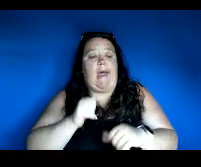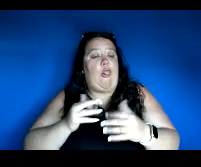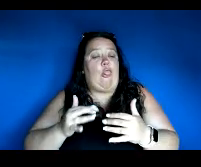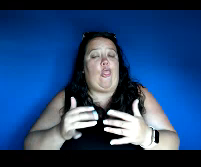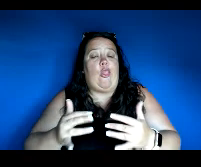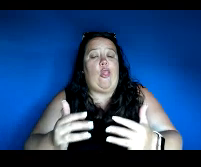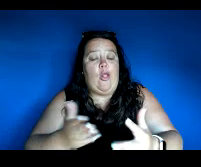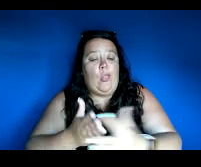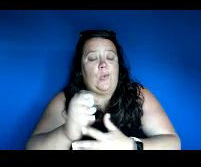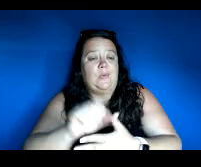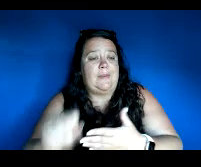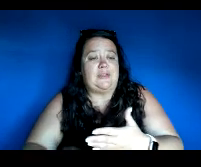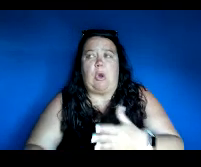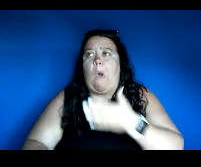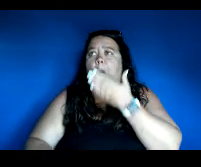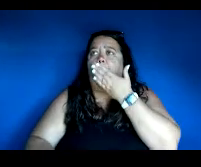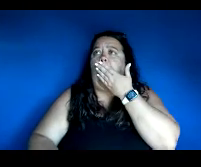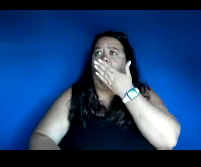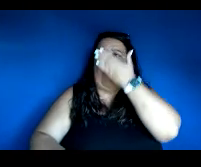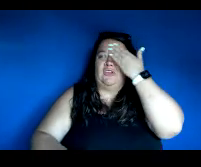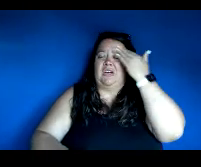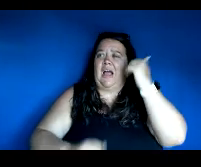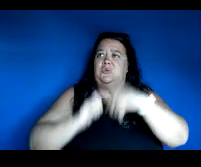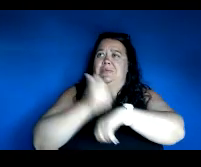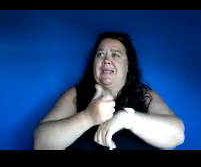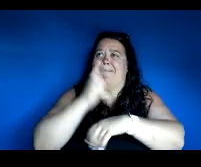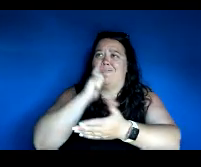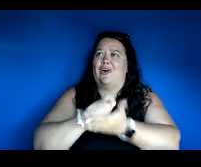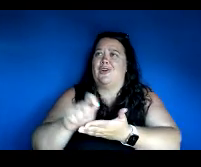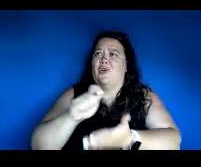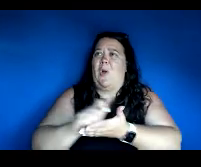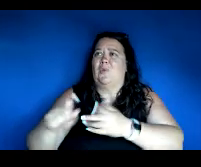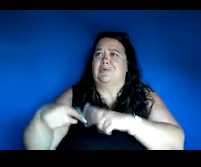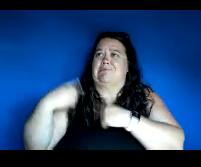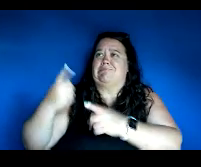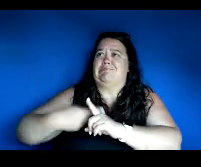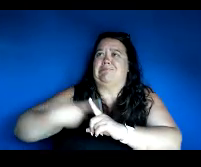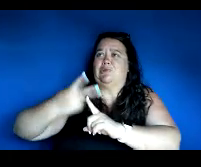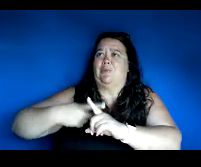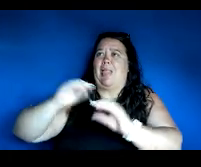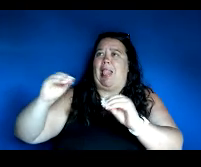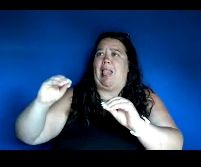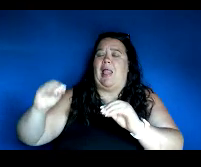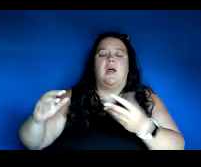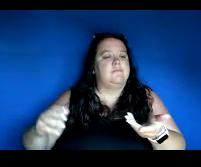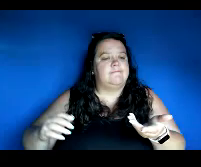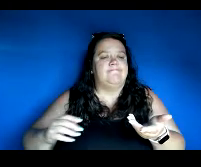"Oh, no, I didn't set up my peer note-taker, so I haven't had notes for the last, you know, several weeks."